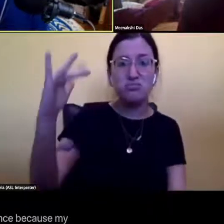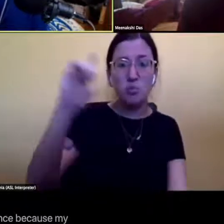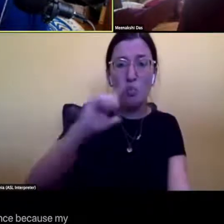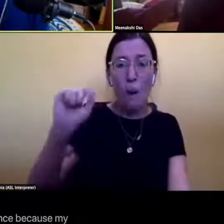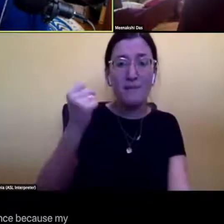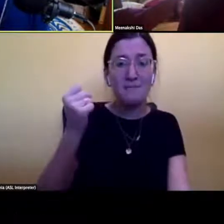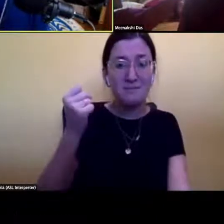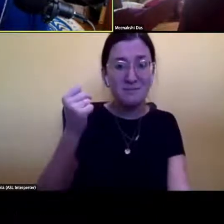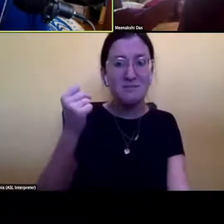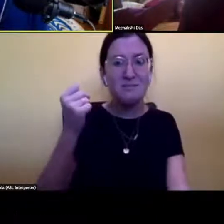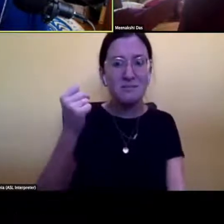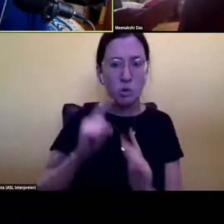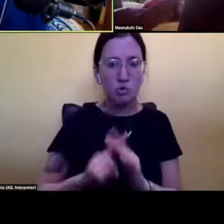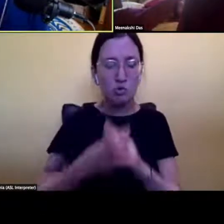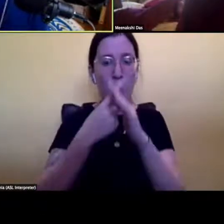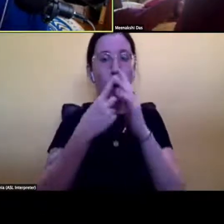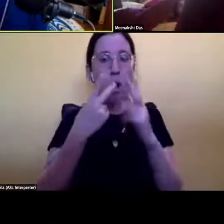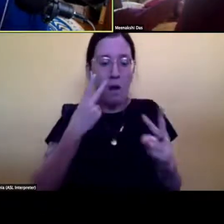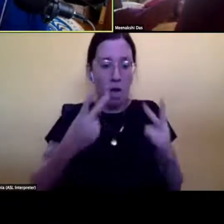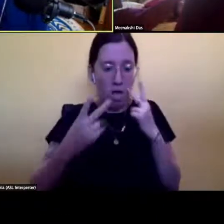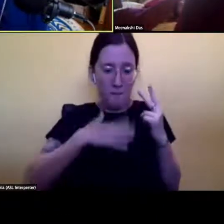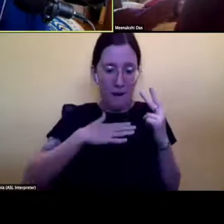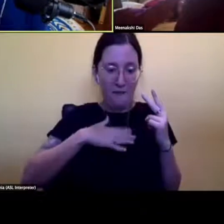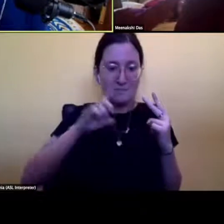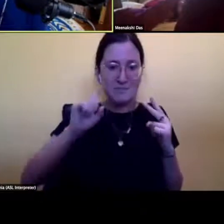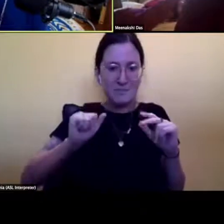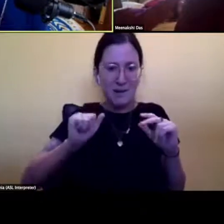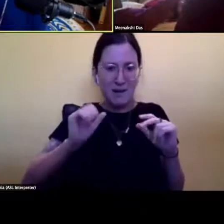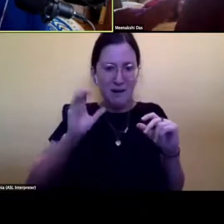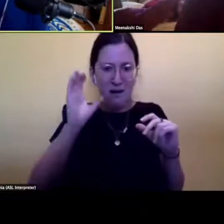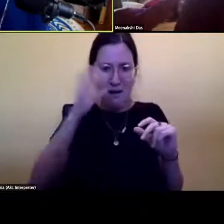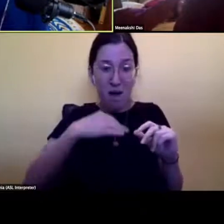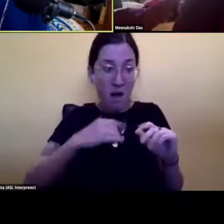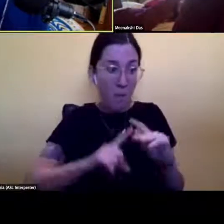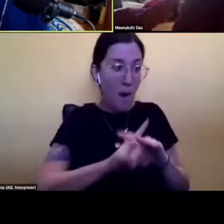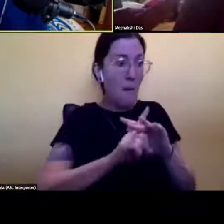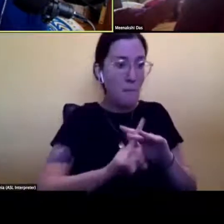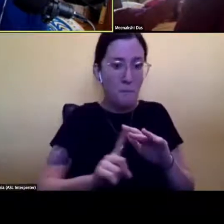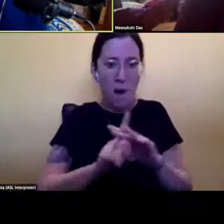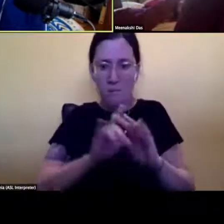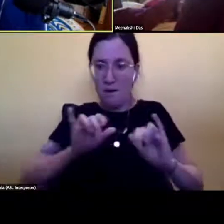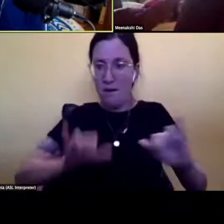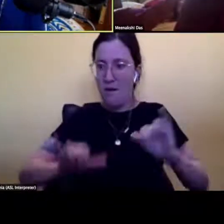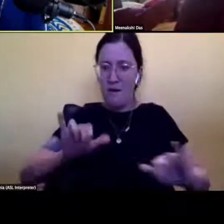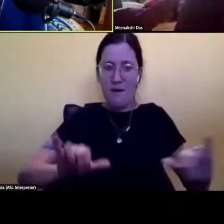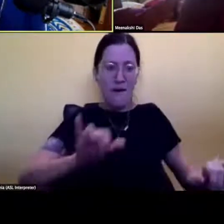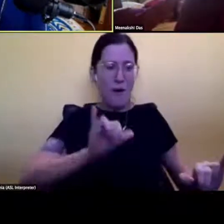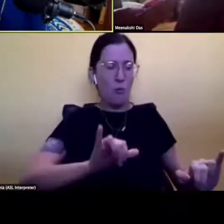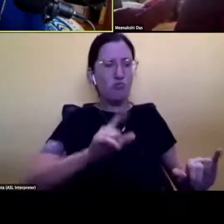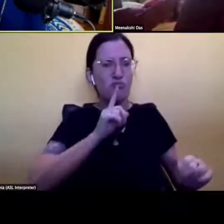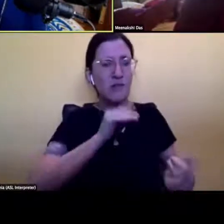to manifest in very unusual and mysterious ways that doctors could not figure out. So